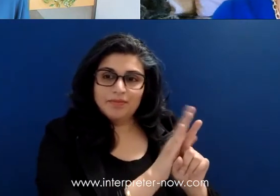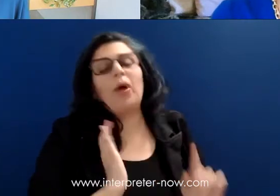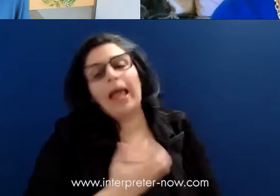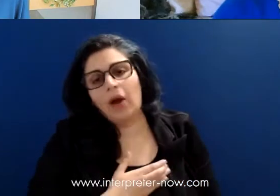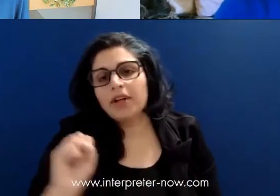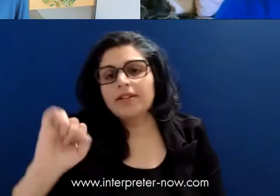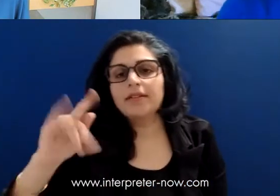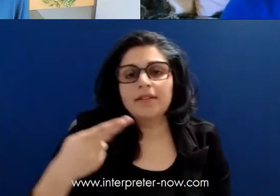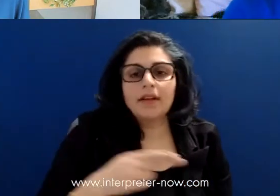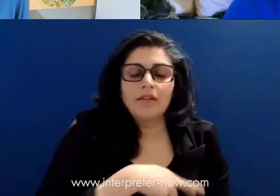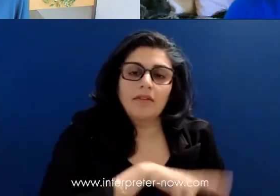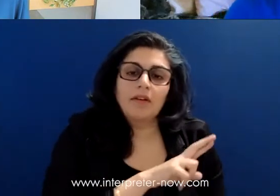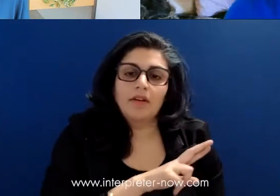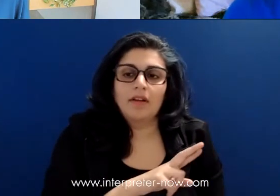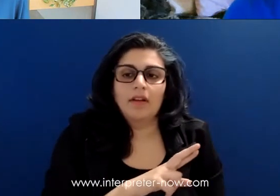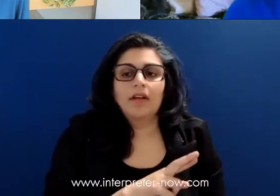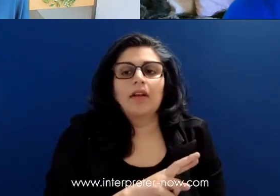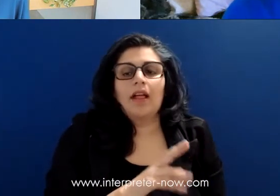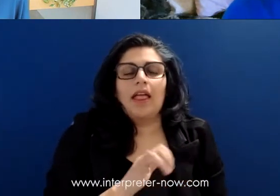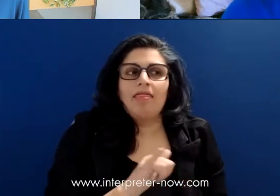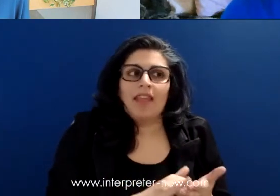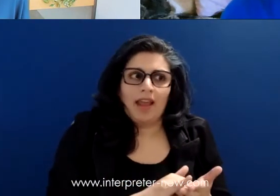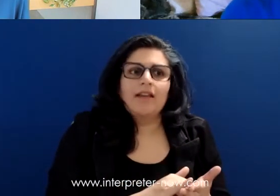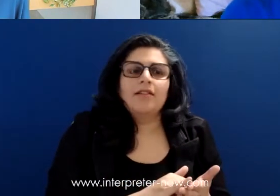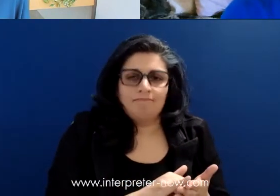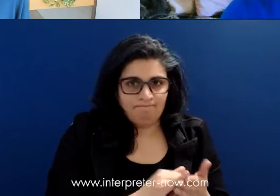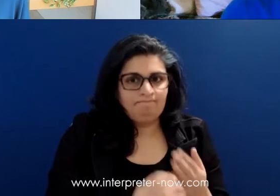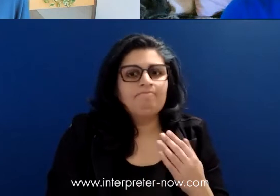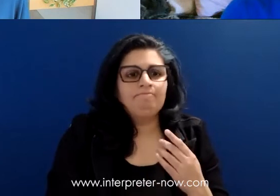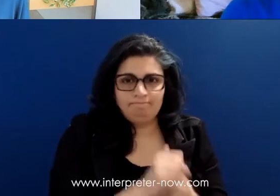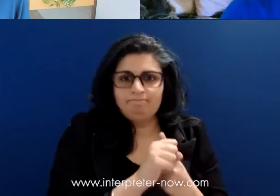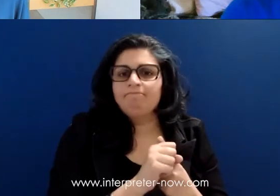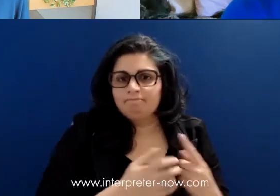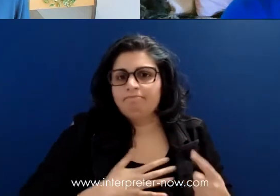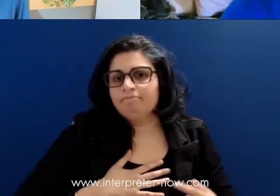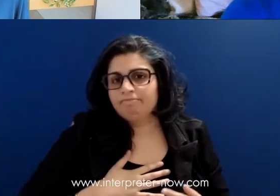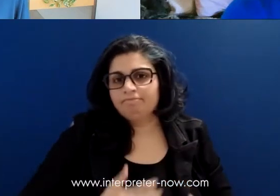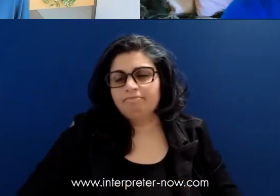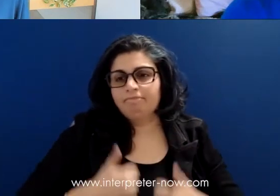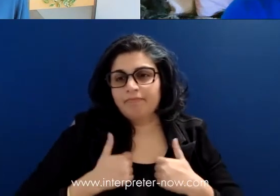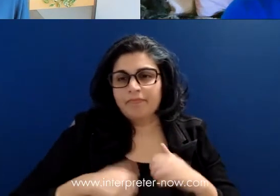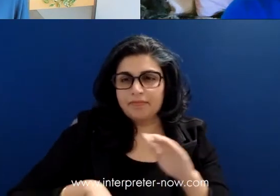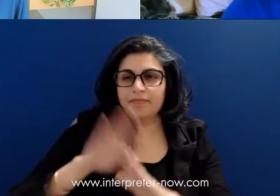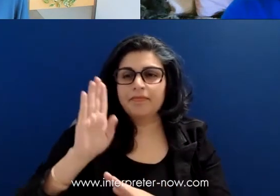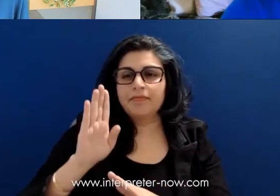That was also a hugely forming experience for me: to be raised and come of age alongside